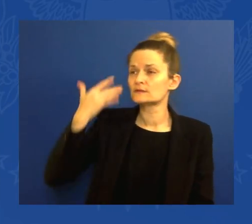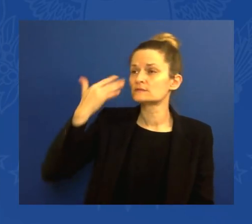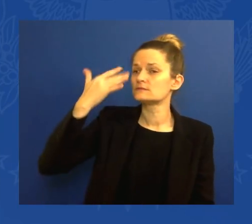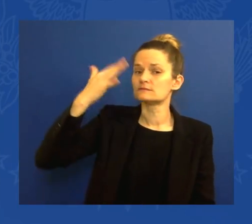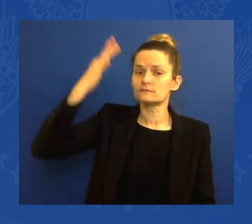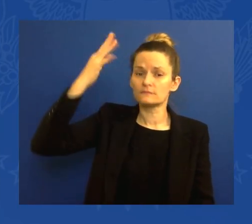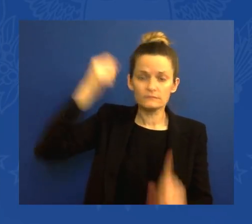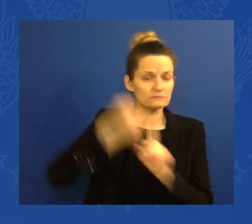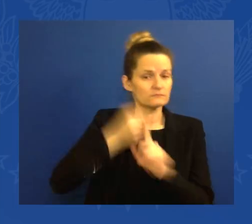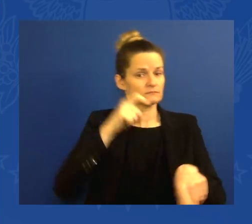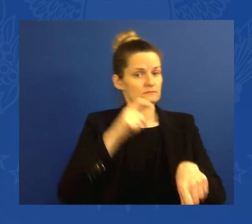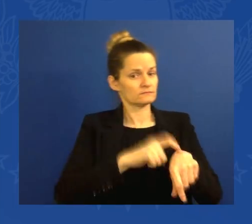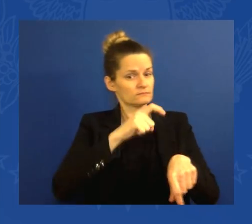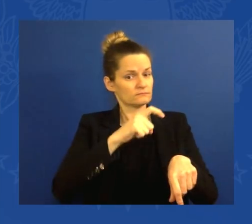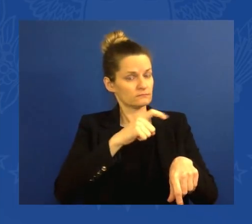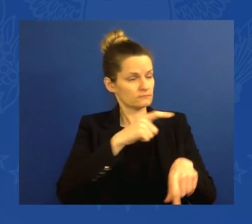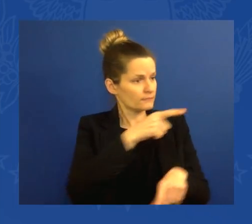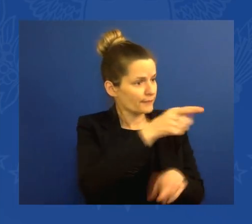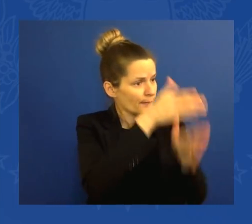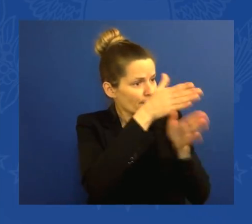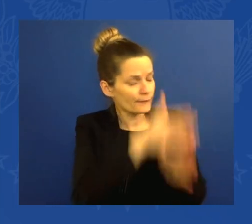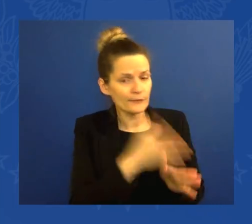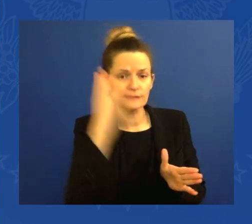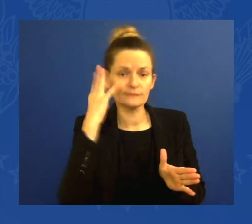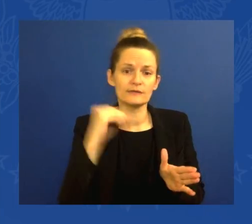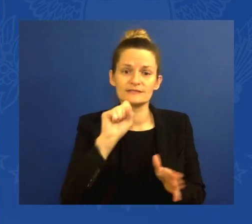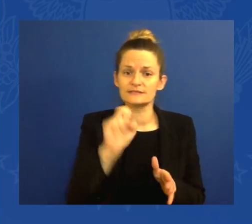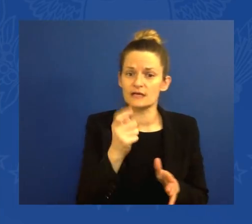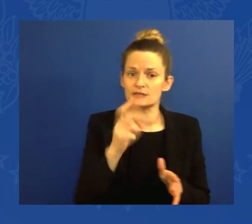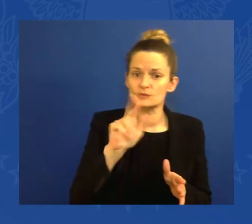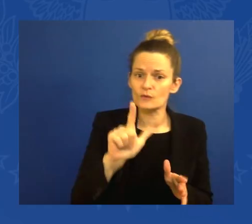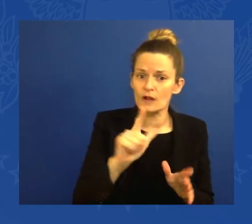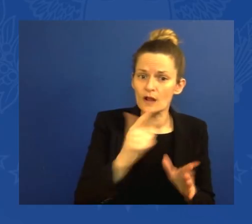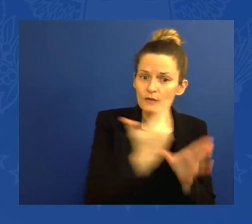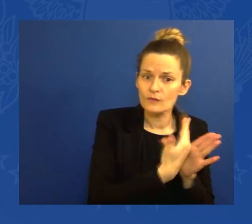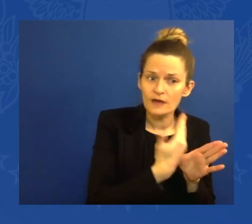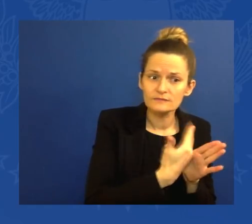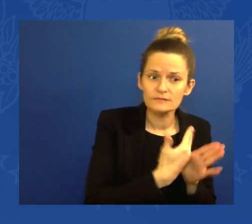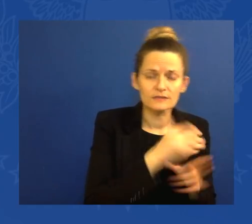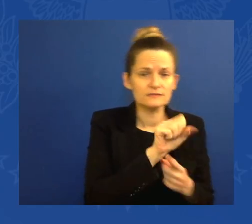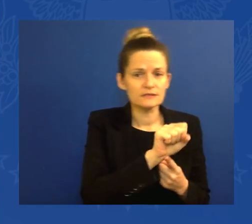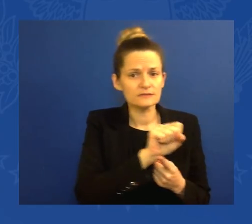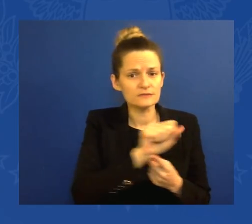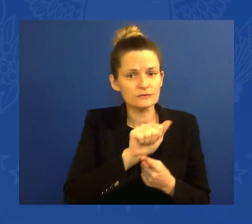And it took that courageous step to reporting what had happened. And some of them, when they did,